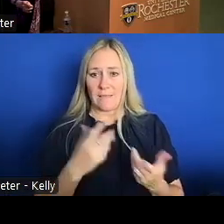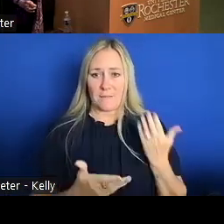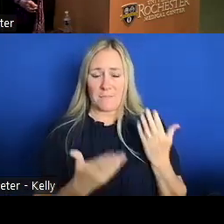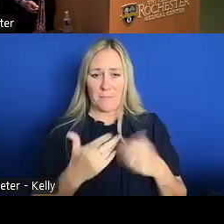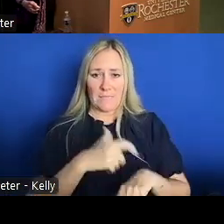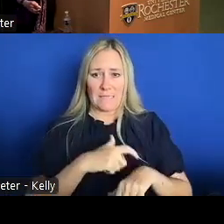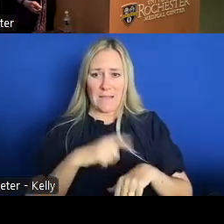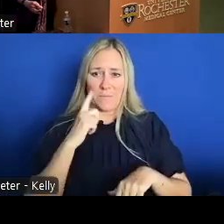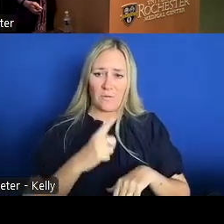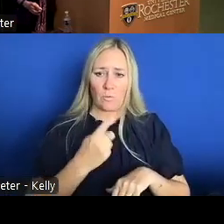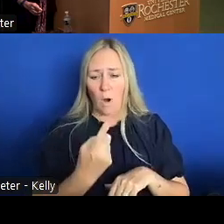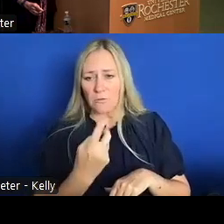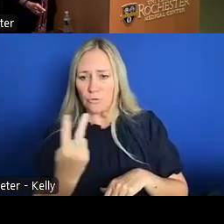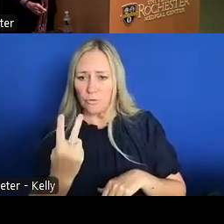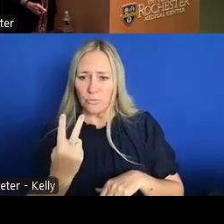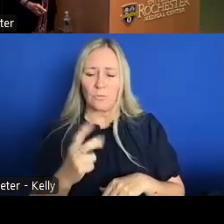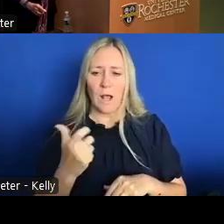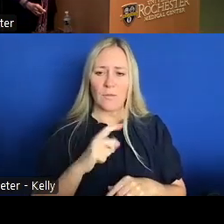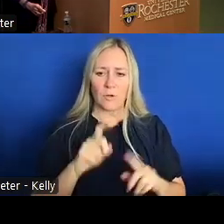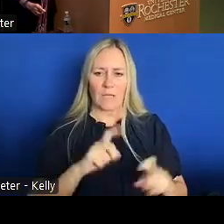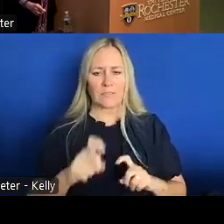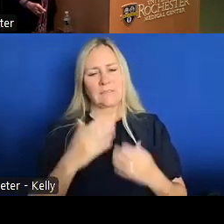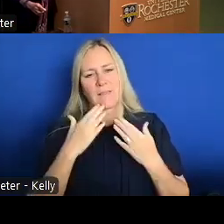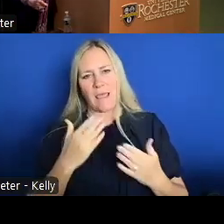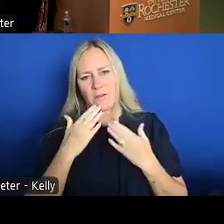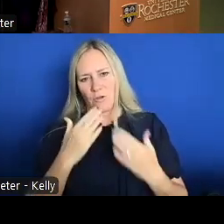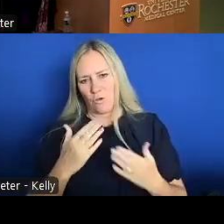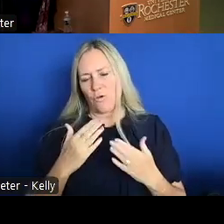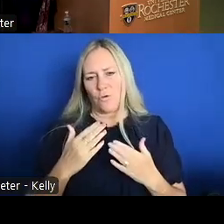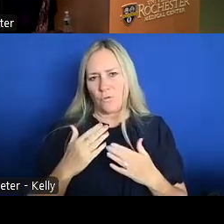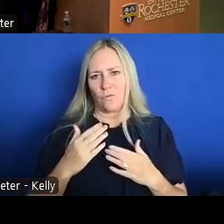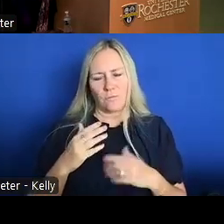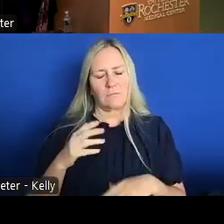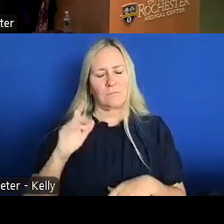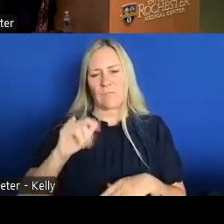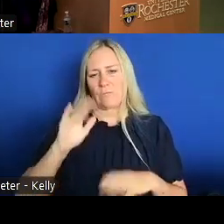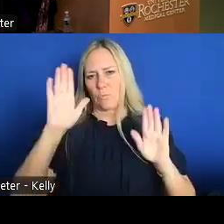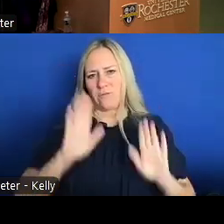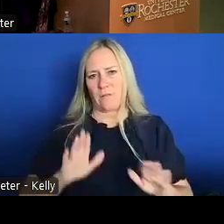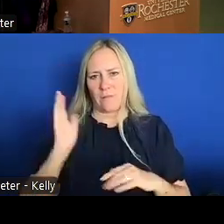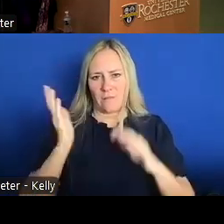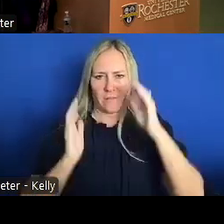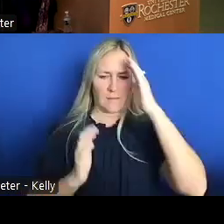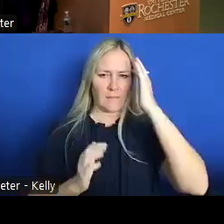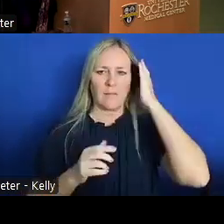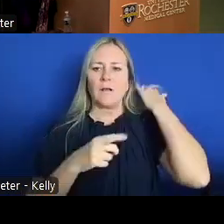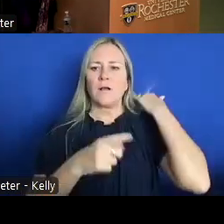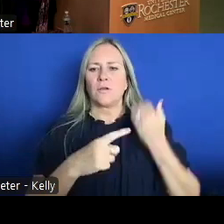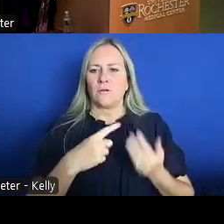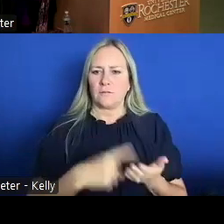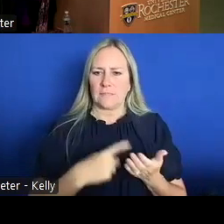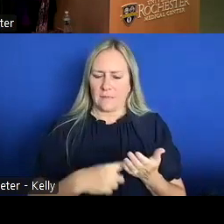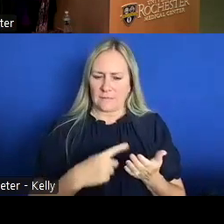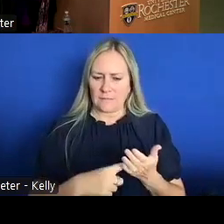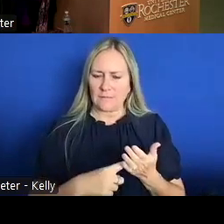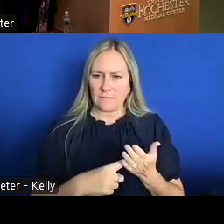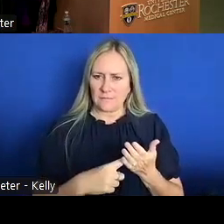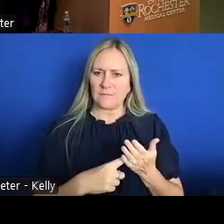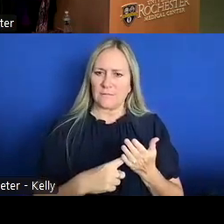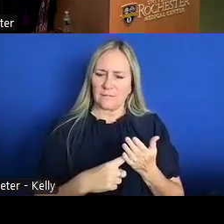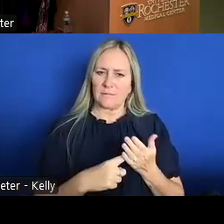thank you very much froma that was terrific um you talked a lot about the problems of uh P of